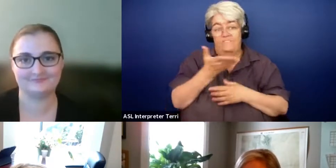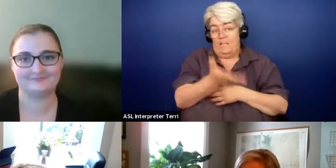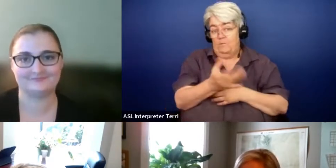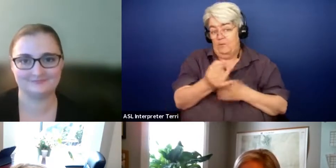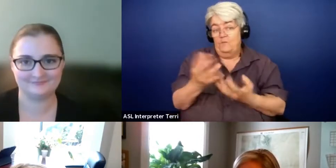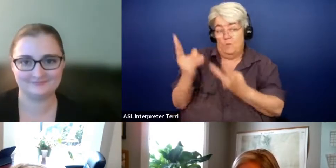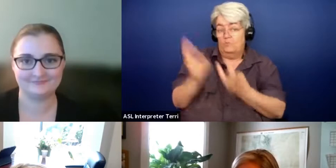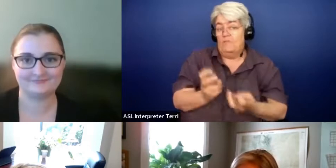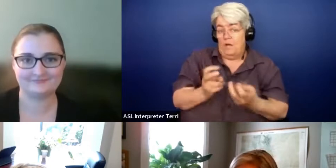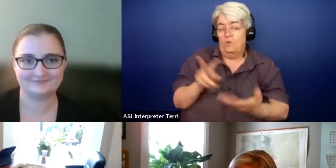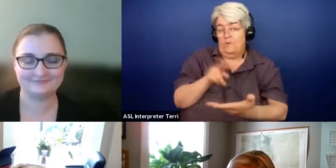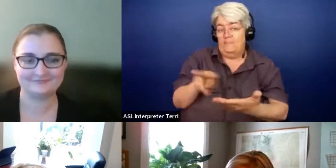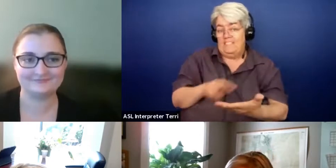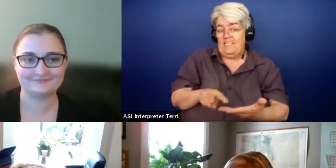to see some of that information.